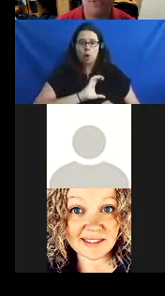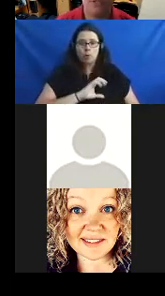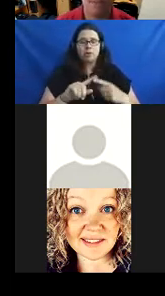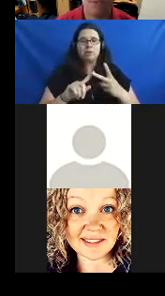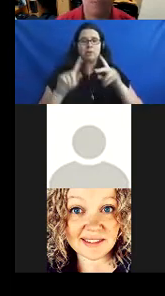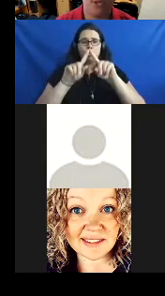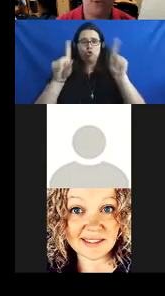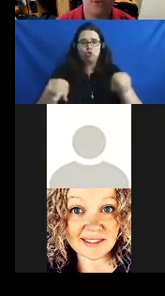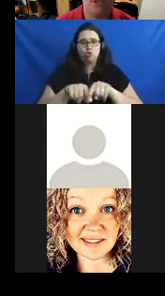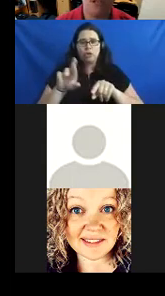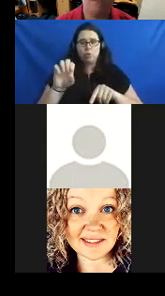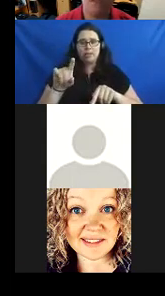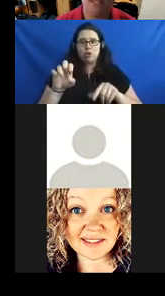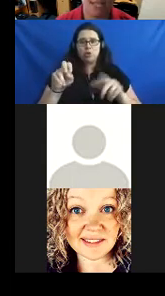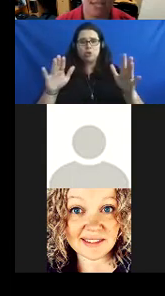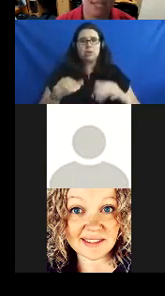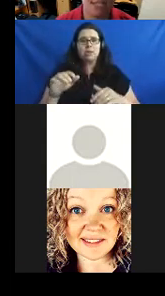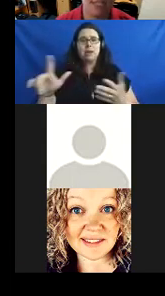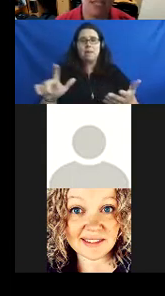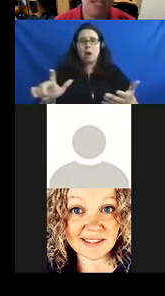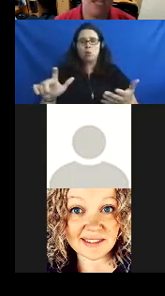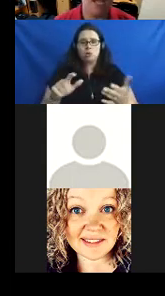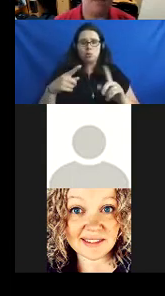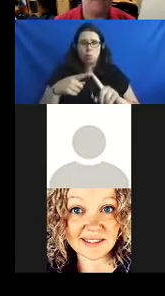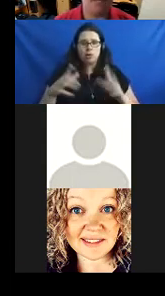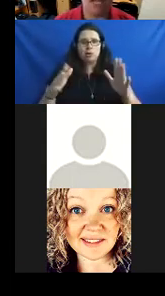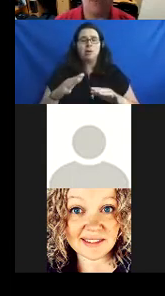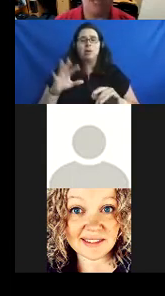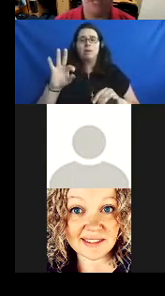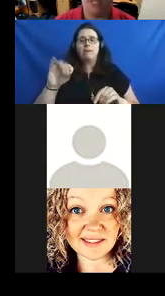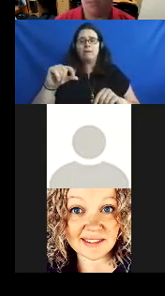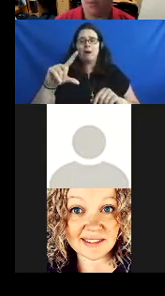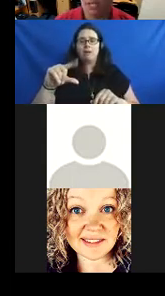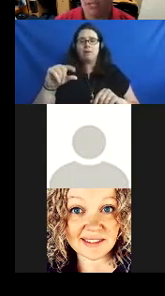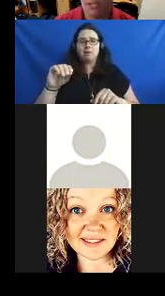MOUSE POINTER, FONT SIZES, DPI, WHICH IS DOTS PER INCH,